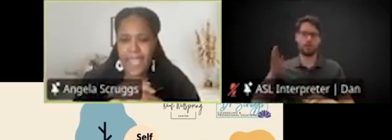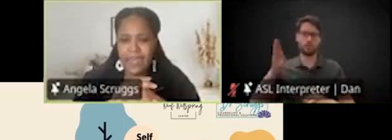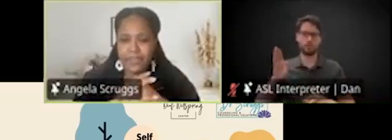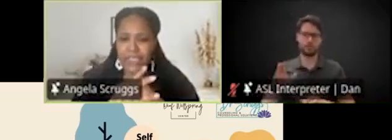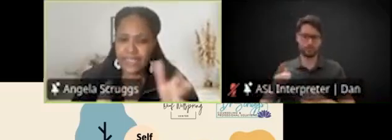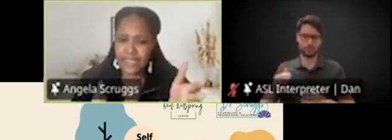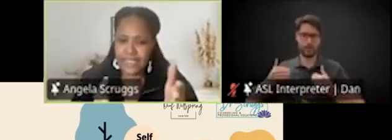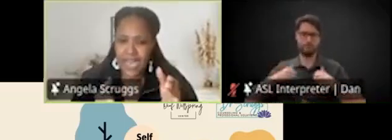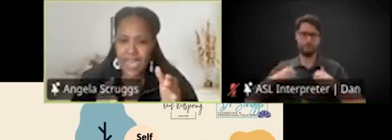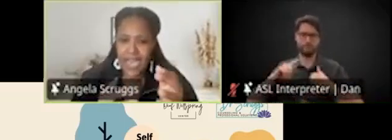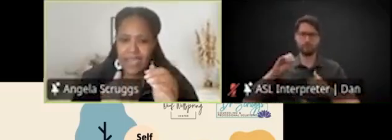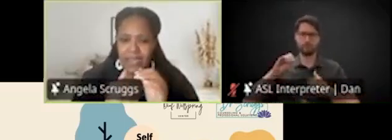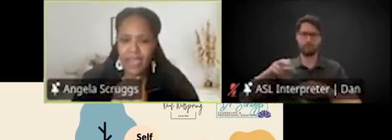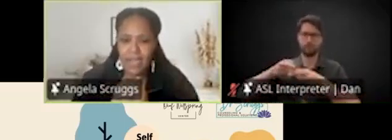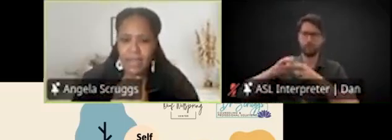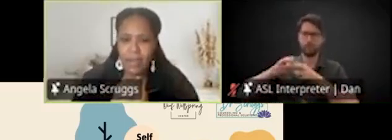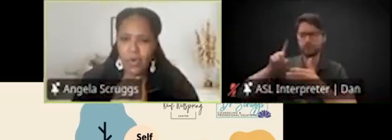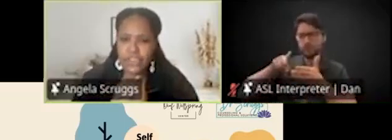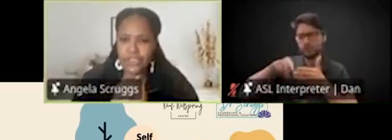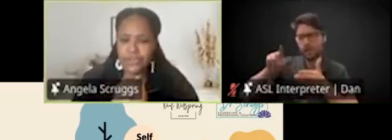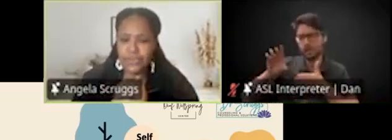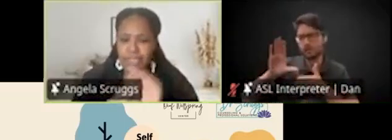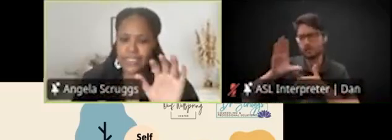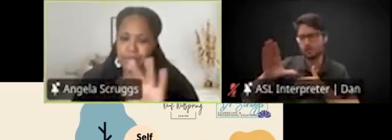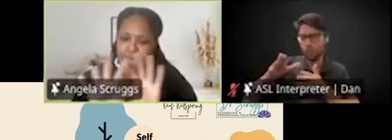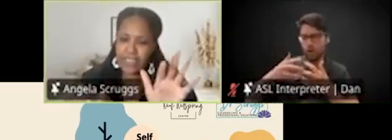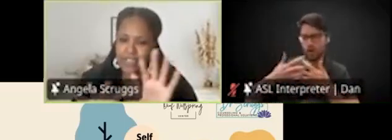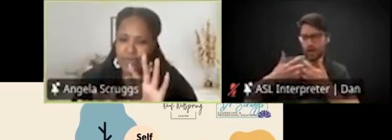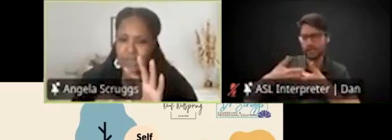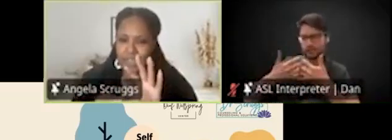And if you look at this slide, um... I want to explain to you